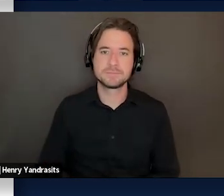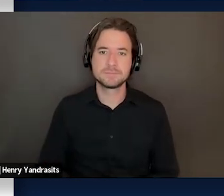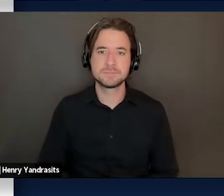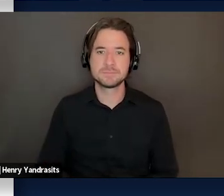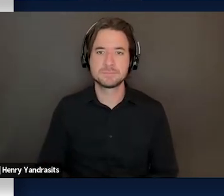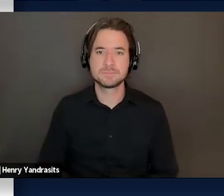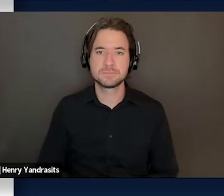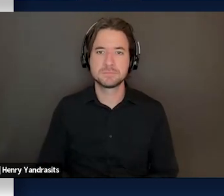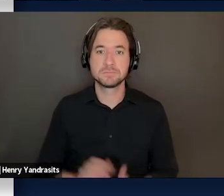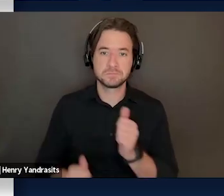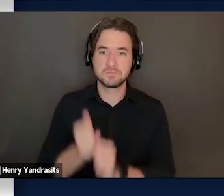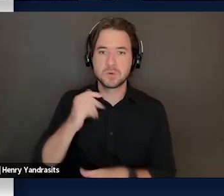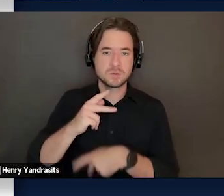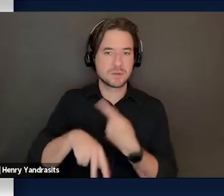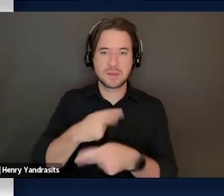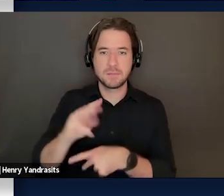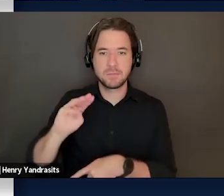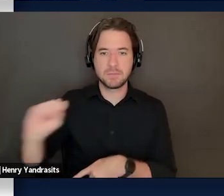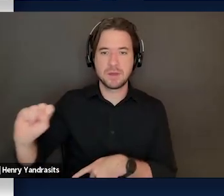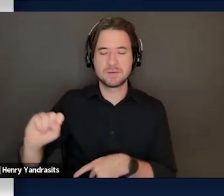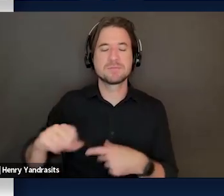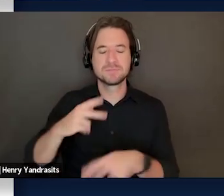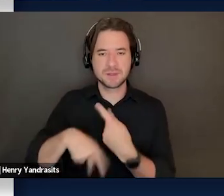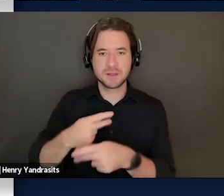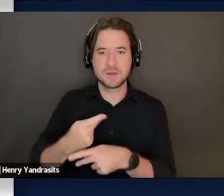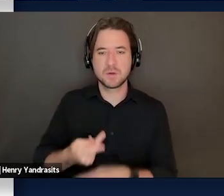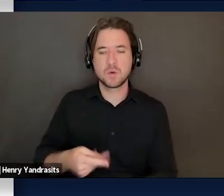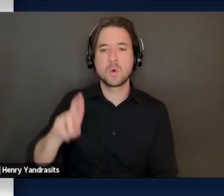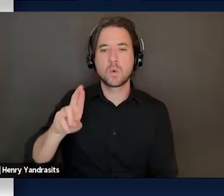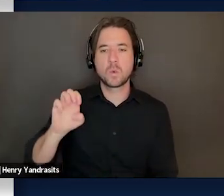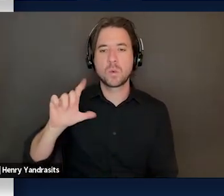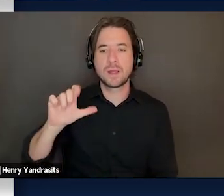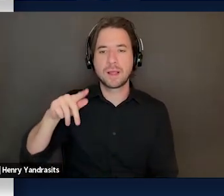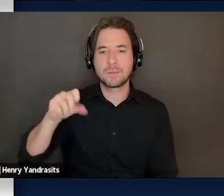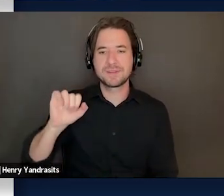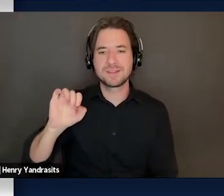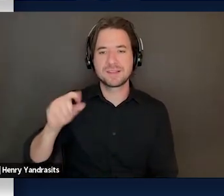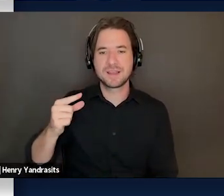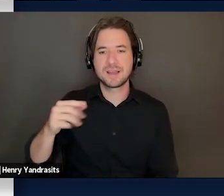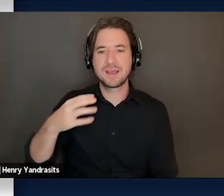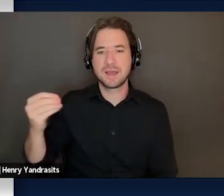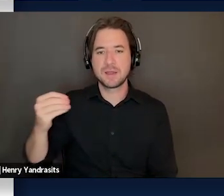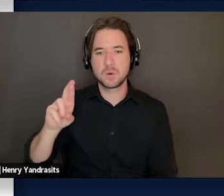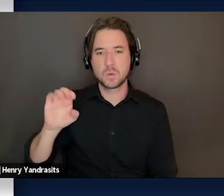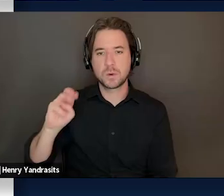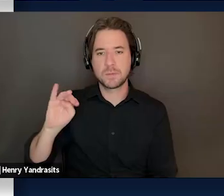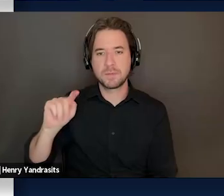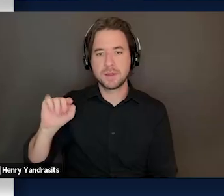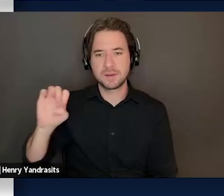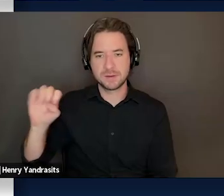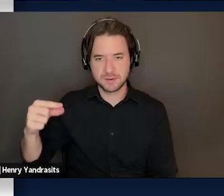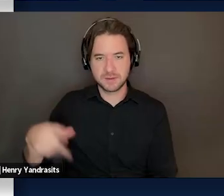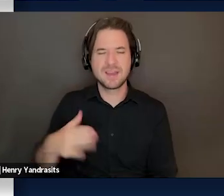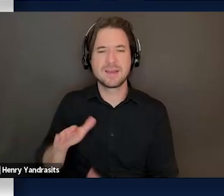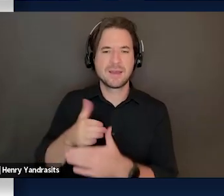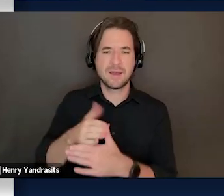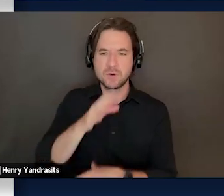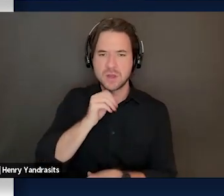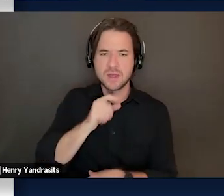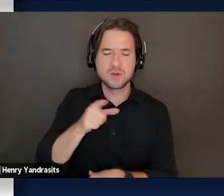Um, the most common MS type was also relapsing and remitting, um, and then our average age… of how long people had MS was around 16 and a half years.